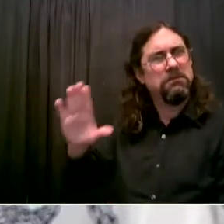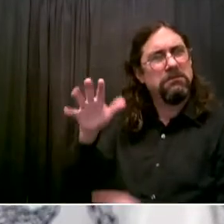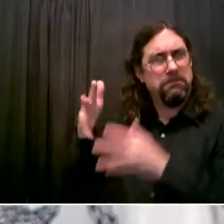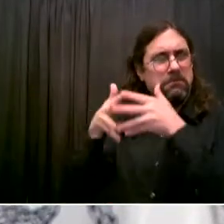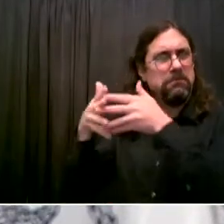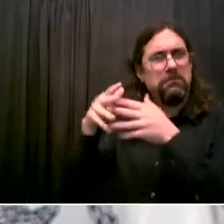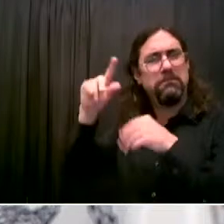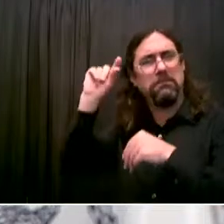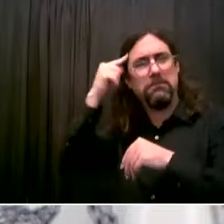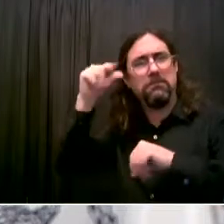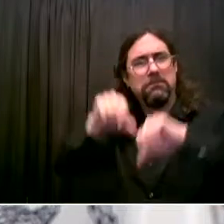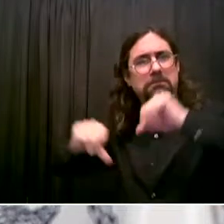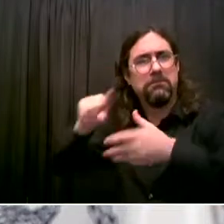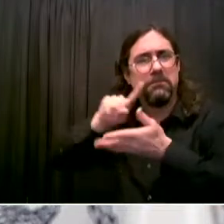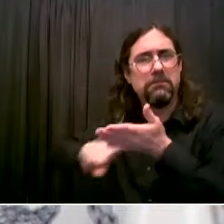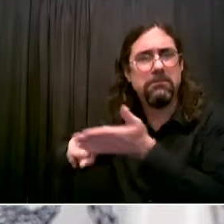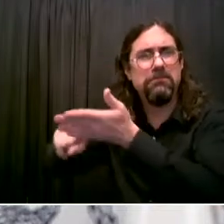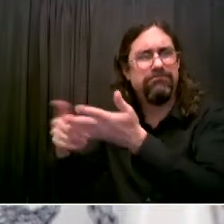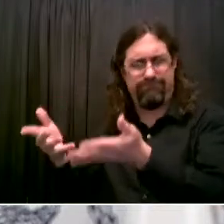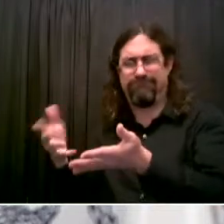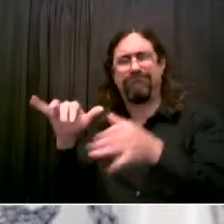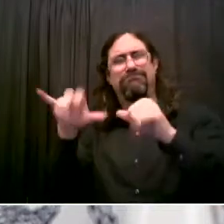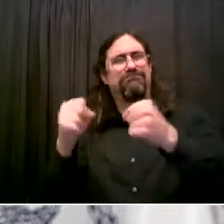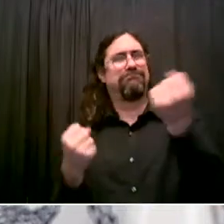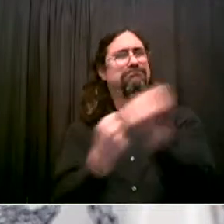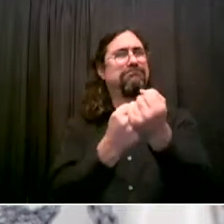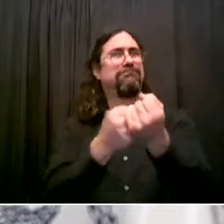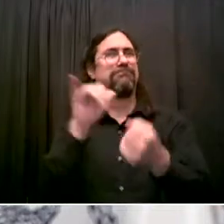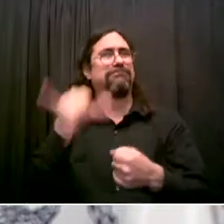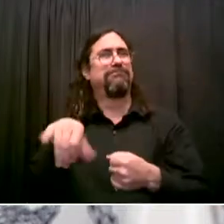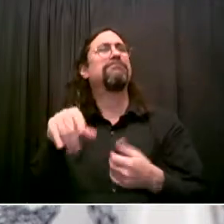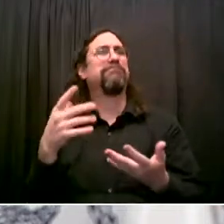WE CAN HAVE SUMMER IN NEW YORK